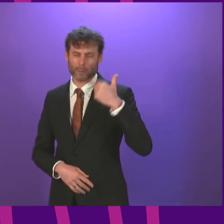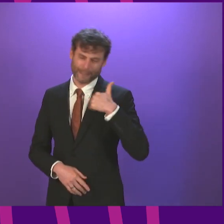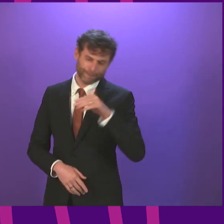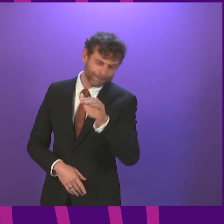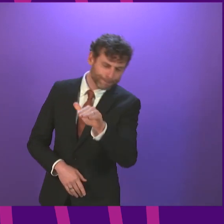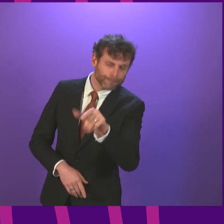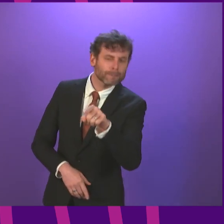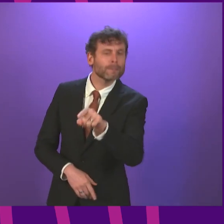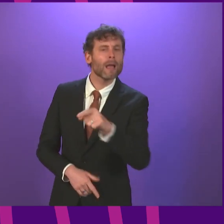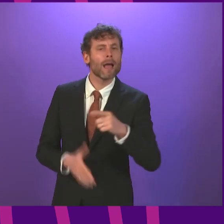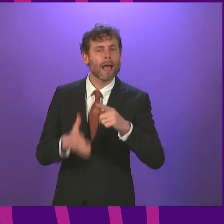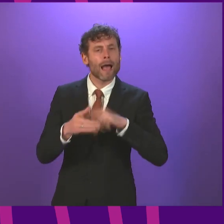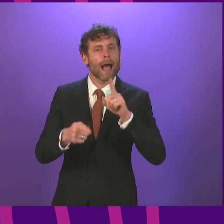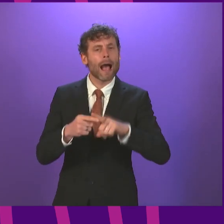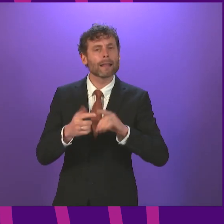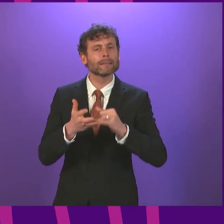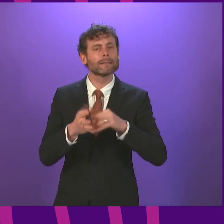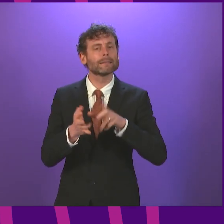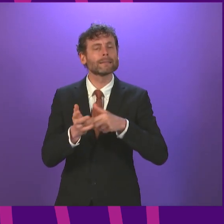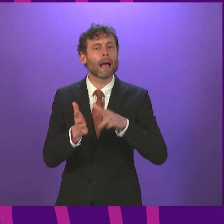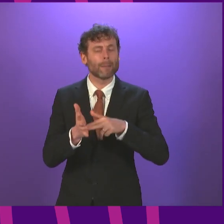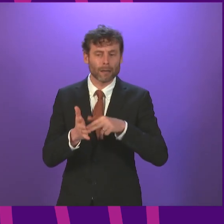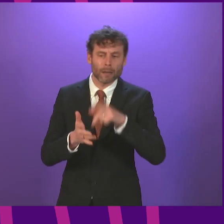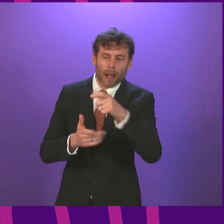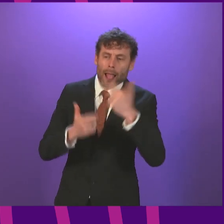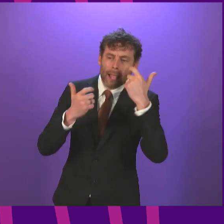the Alex Salmond case and the First Minister refused to answer any questions. We were told